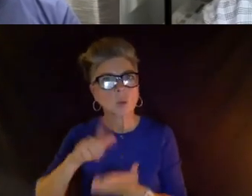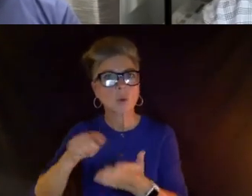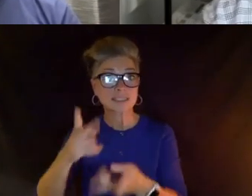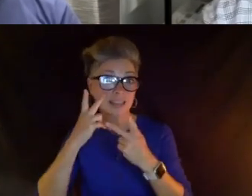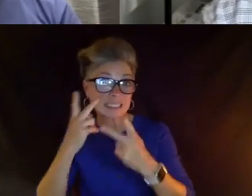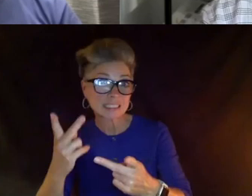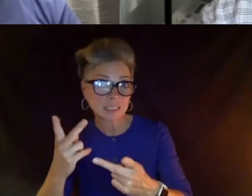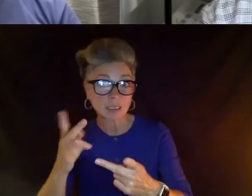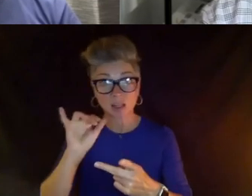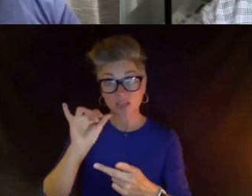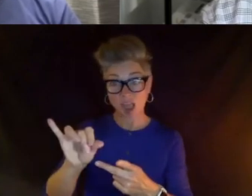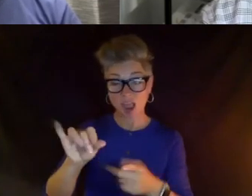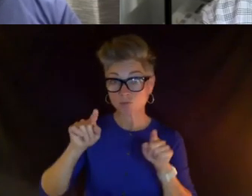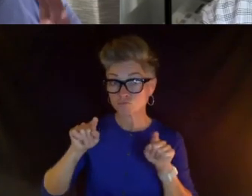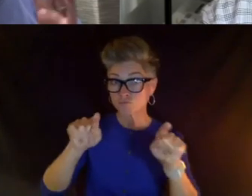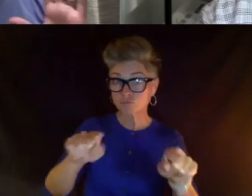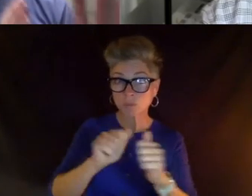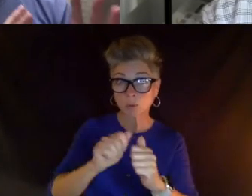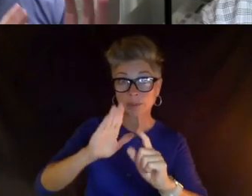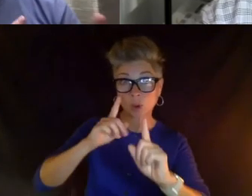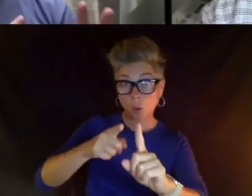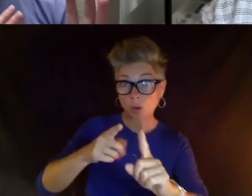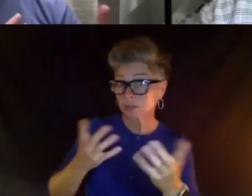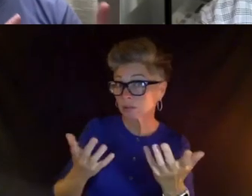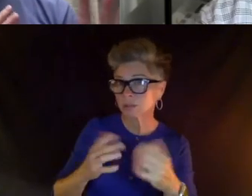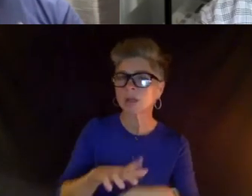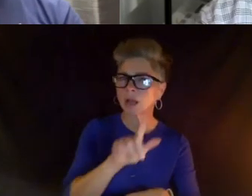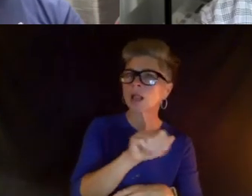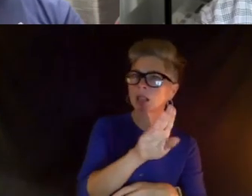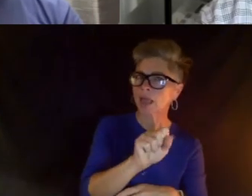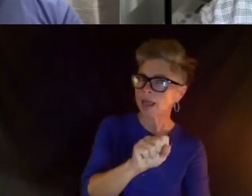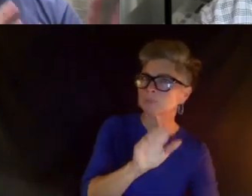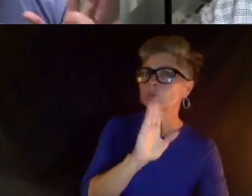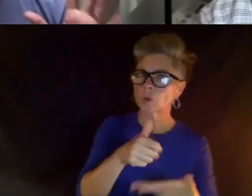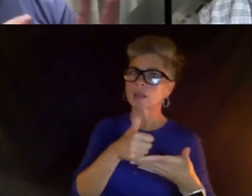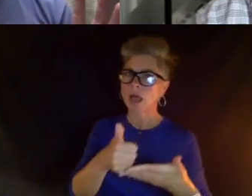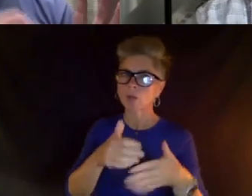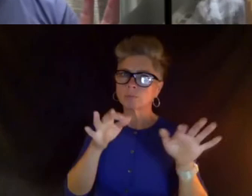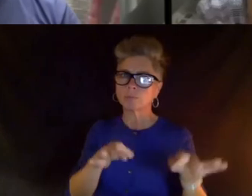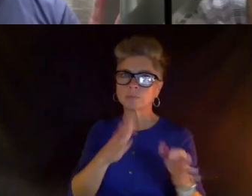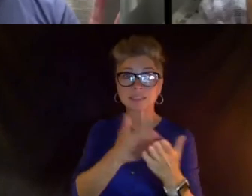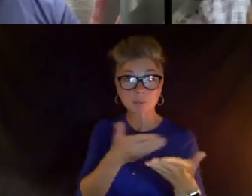So oftentimes, yes, labs will help dictate certain things, but it shouldn't be the full picture.